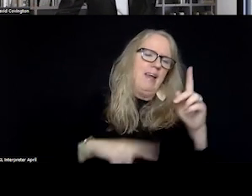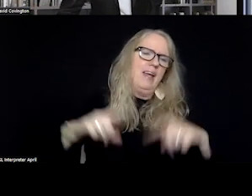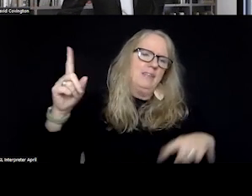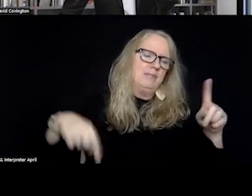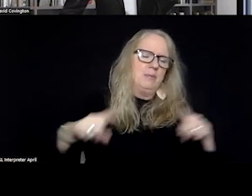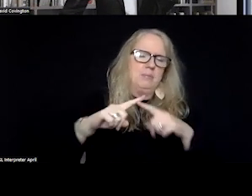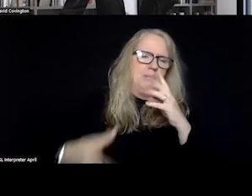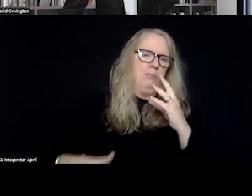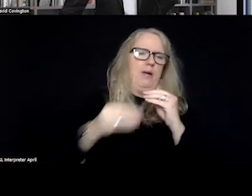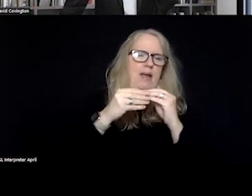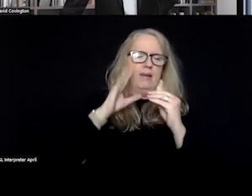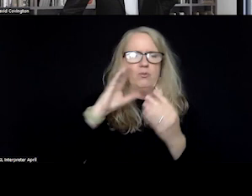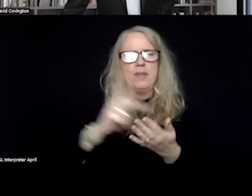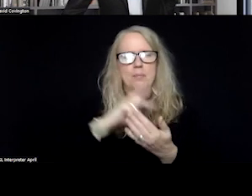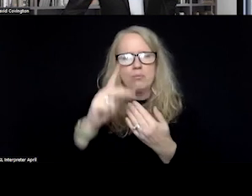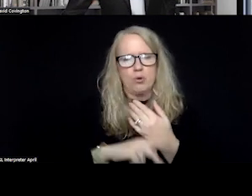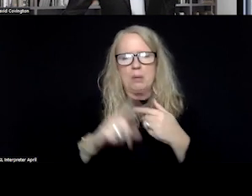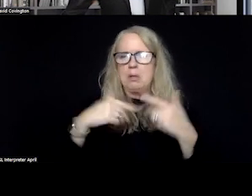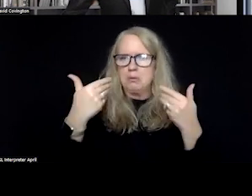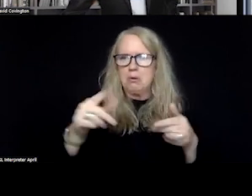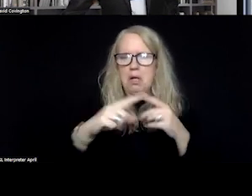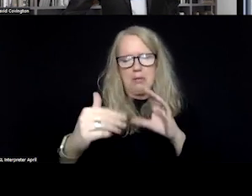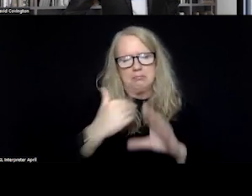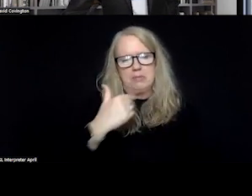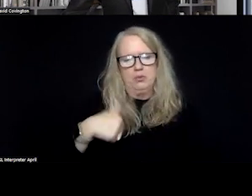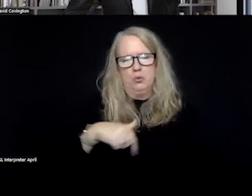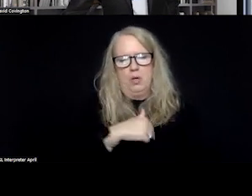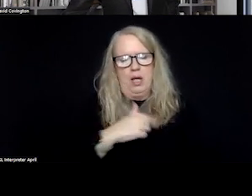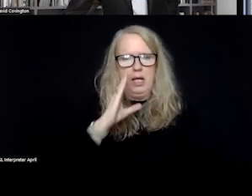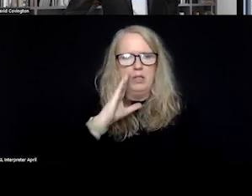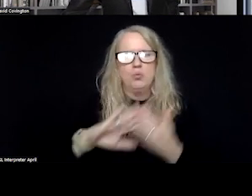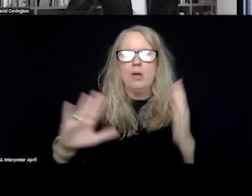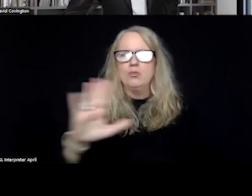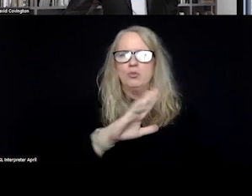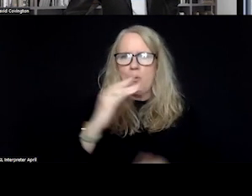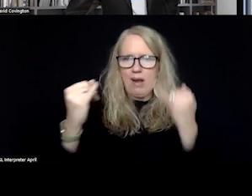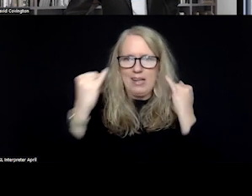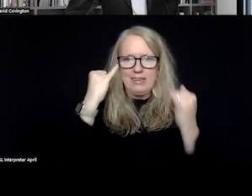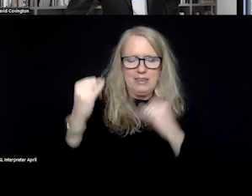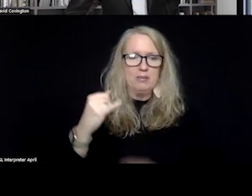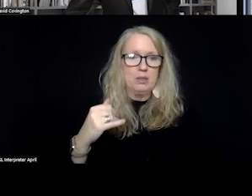THE PROGRAM. SEND THOSE TO US AND YOUR IDEA. IT IS TODAY THAT